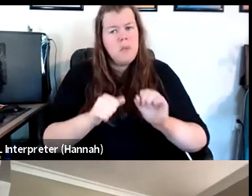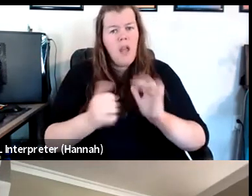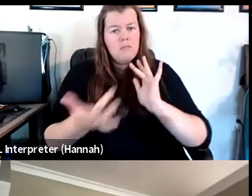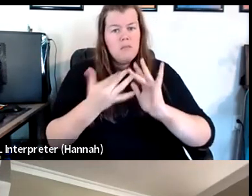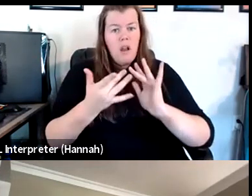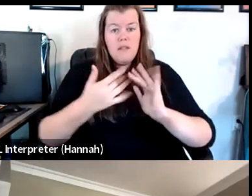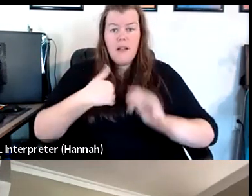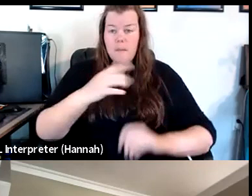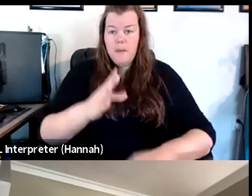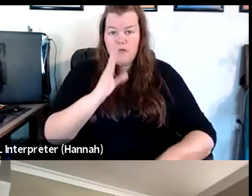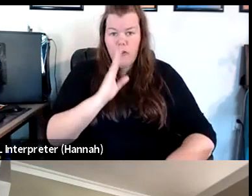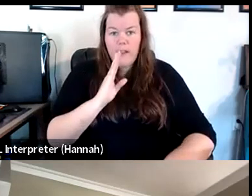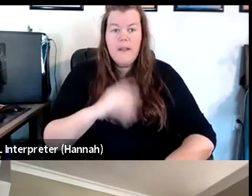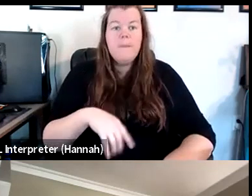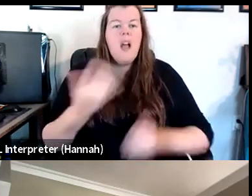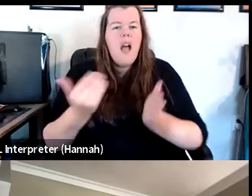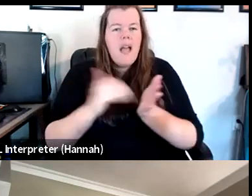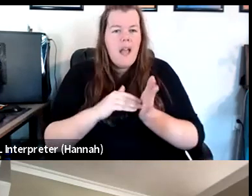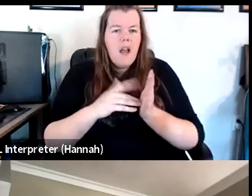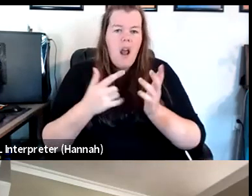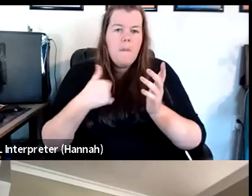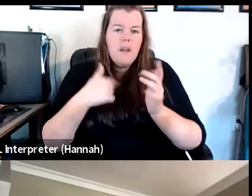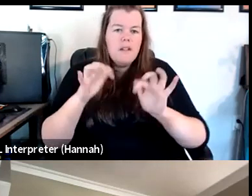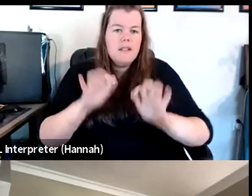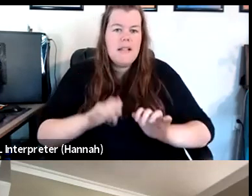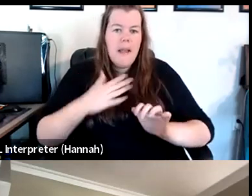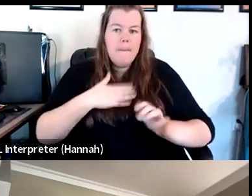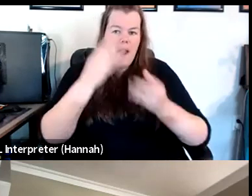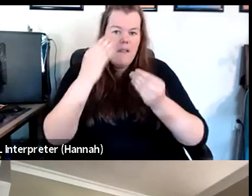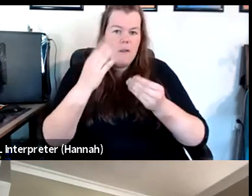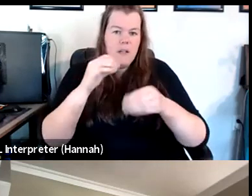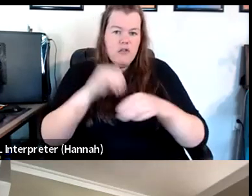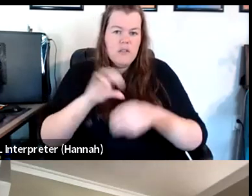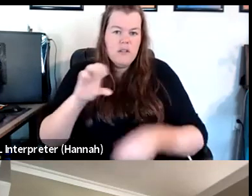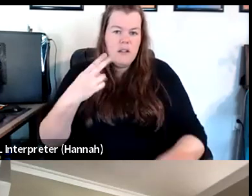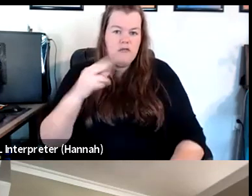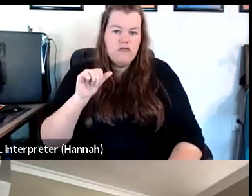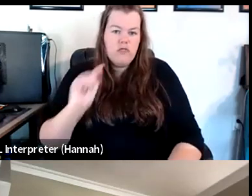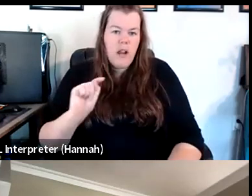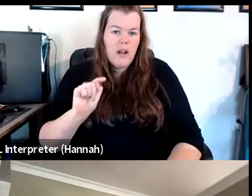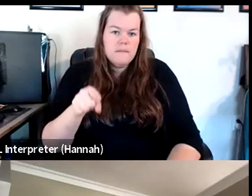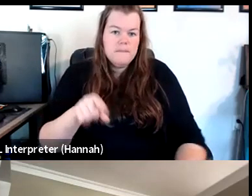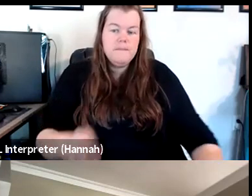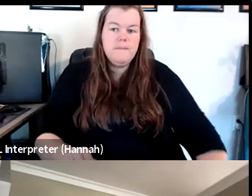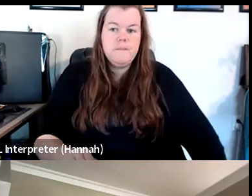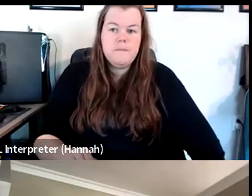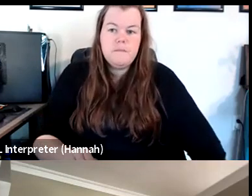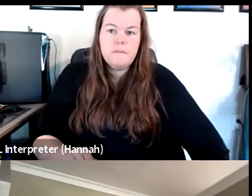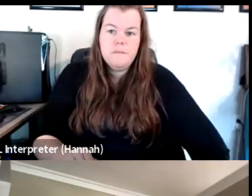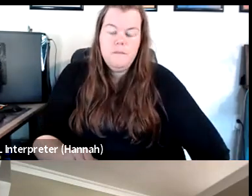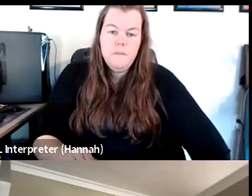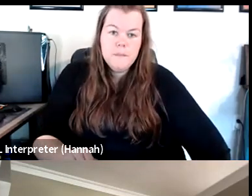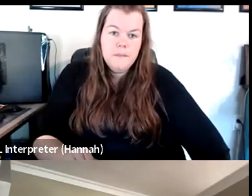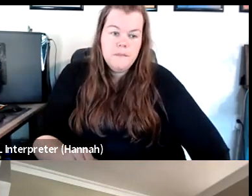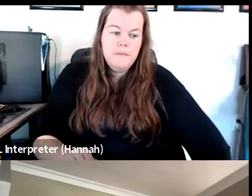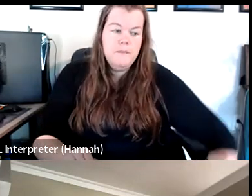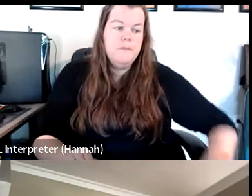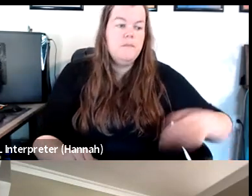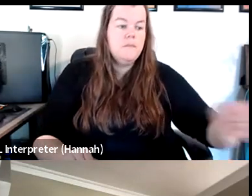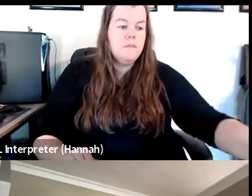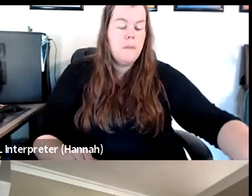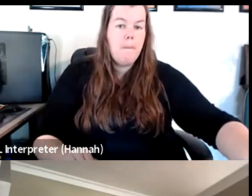Let me go ahead right now and put my information in the chat.